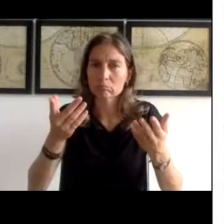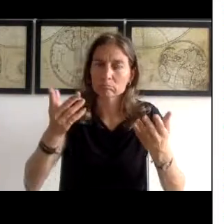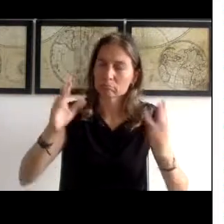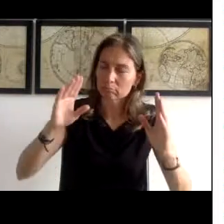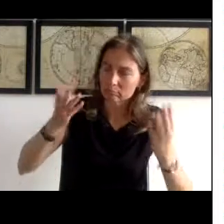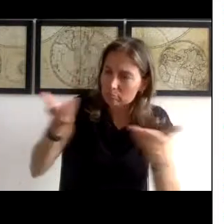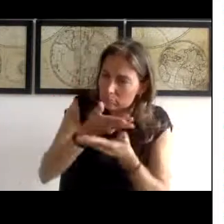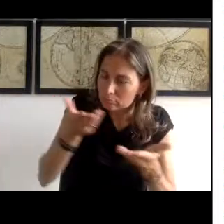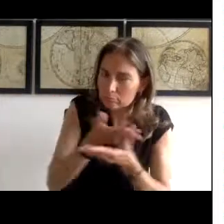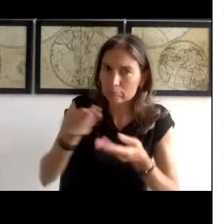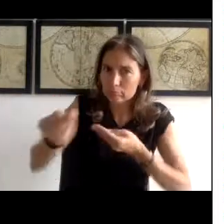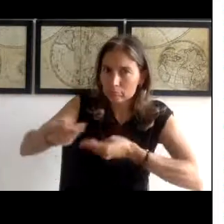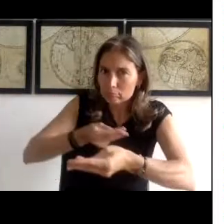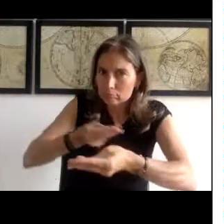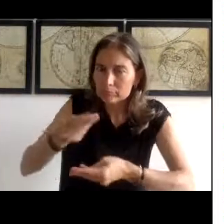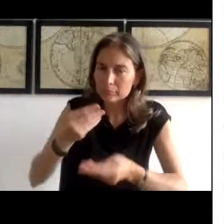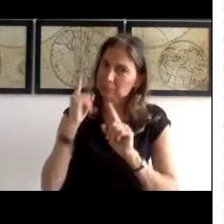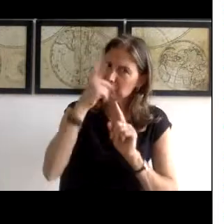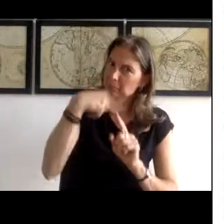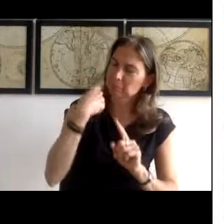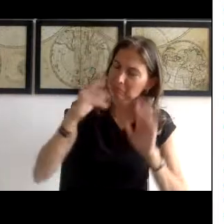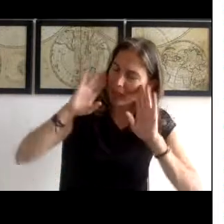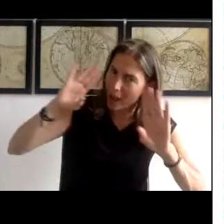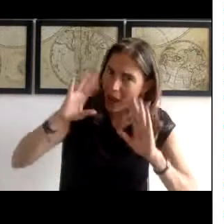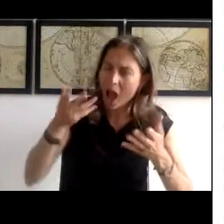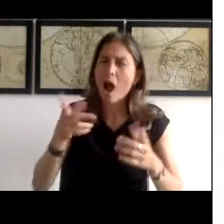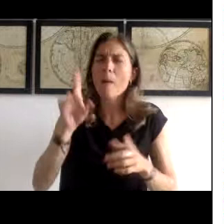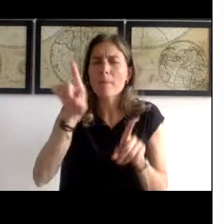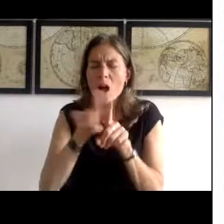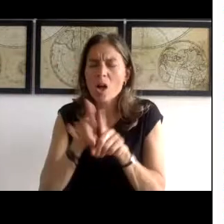such providing me with an articulate bed to facilitate